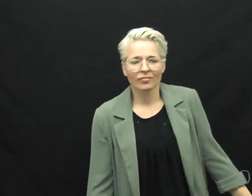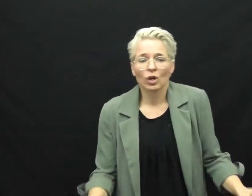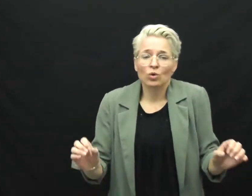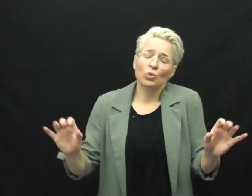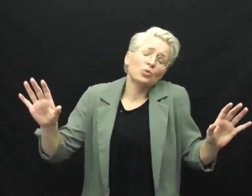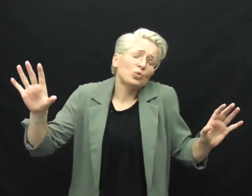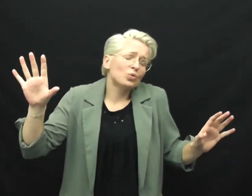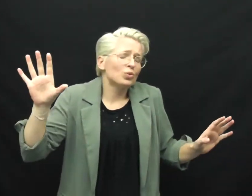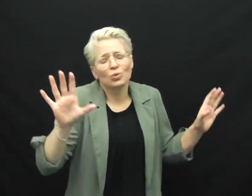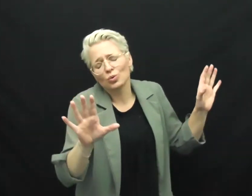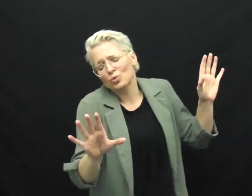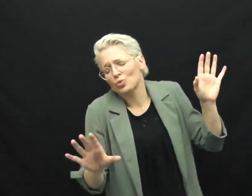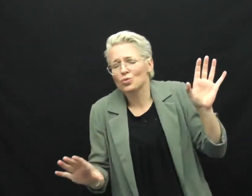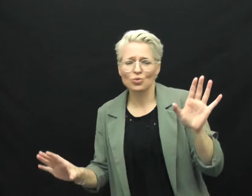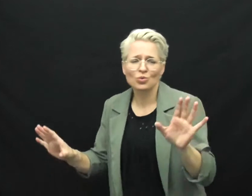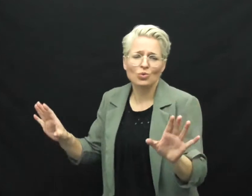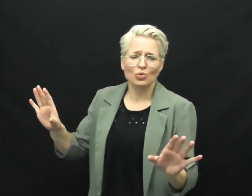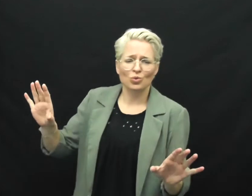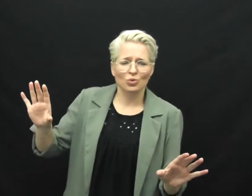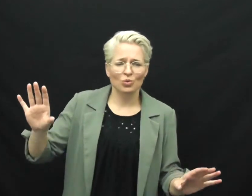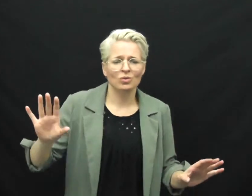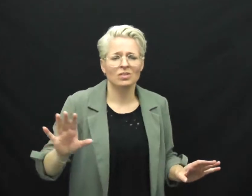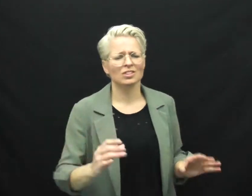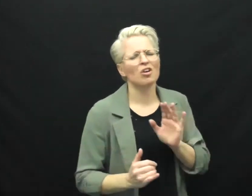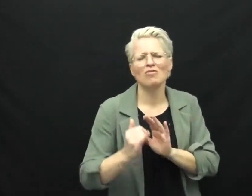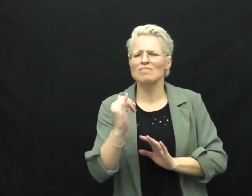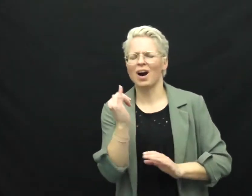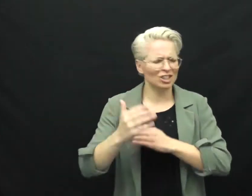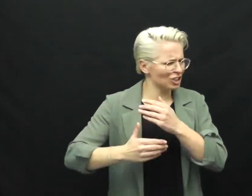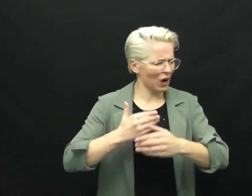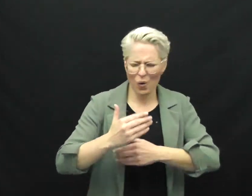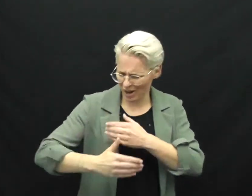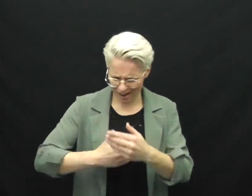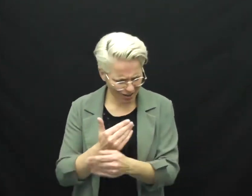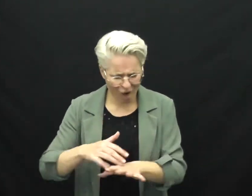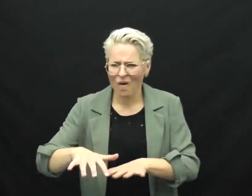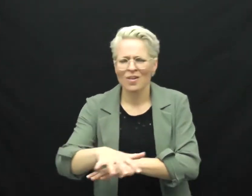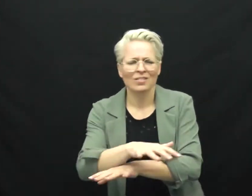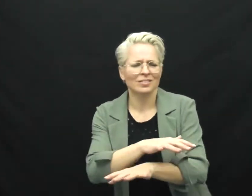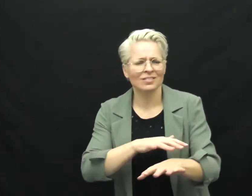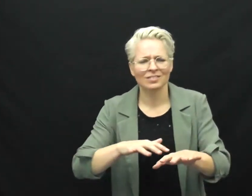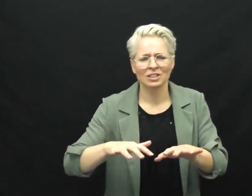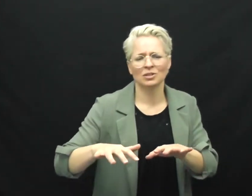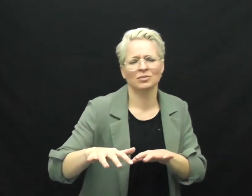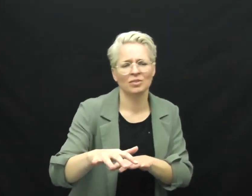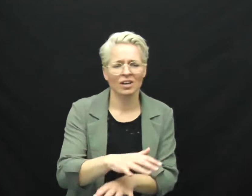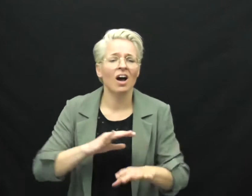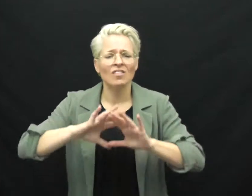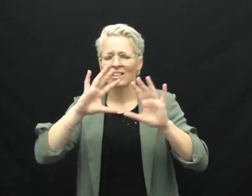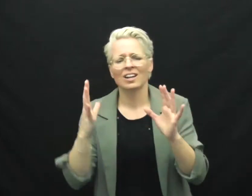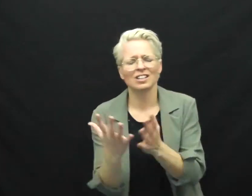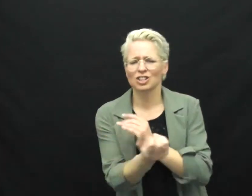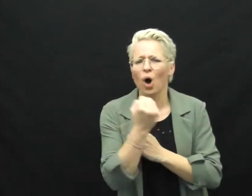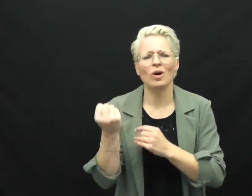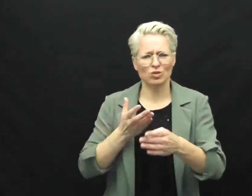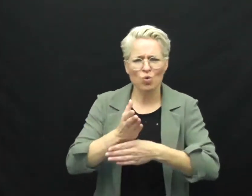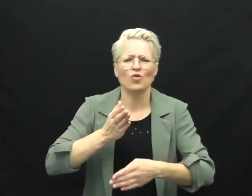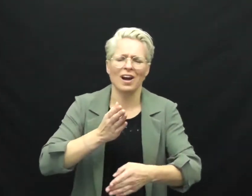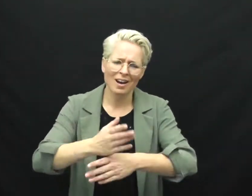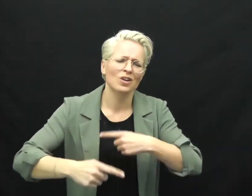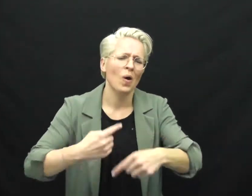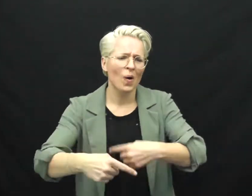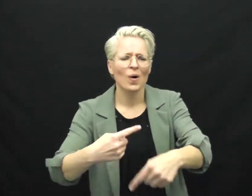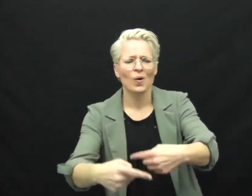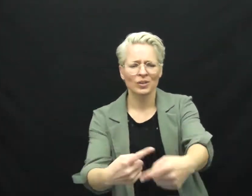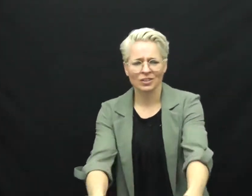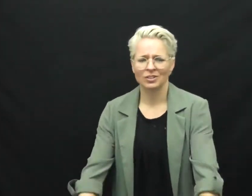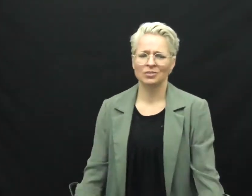Ooh ooh ooh, there's so much going on And everything is always moving on